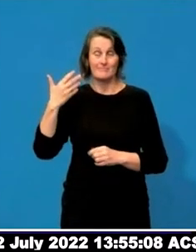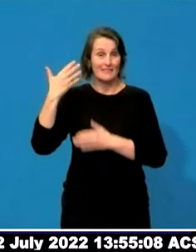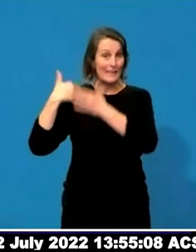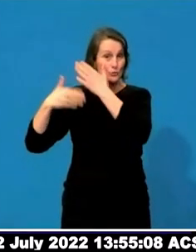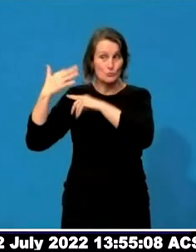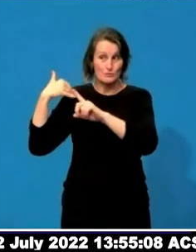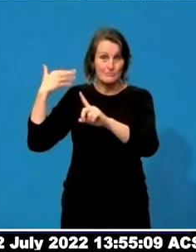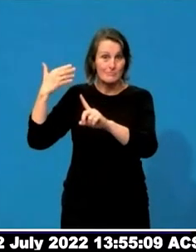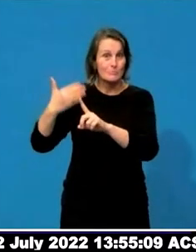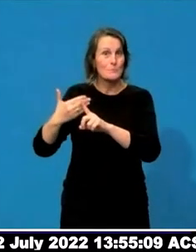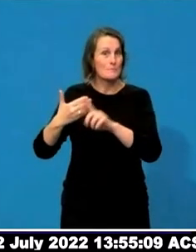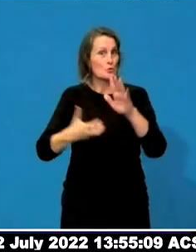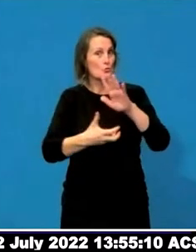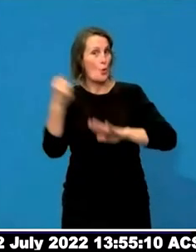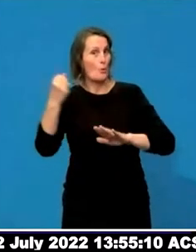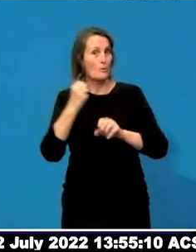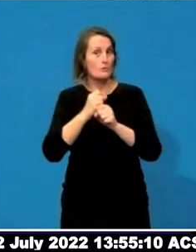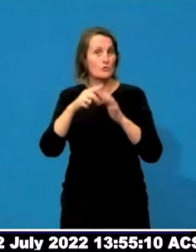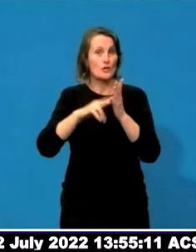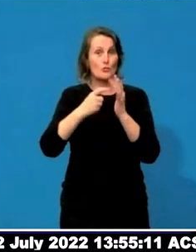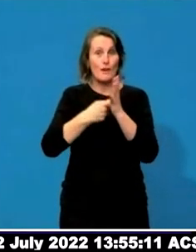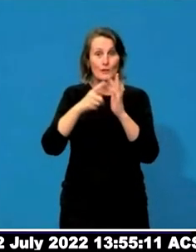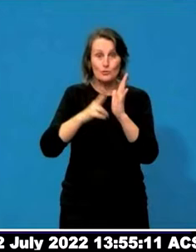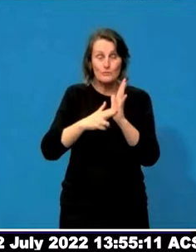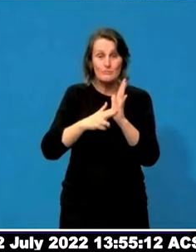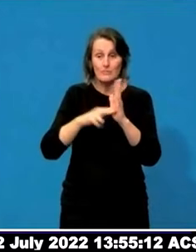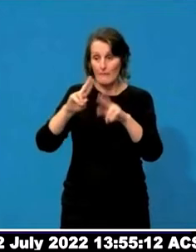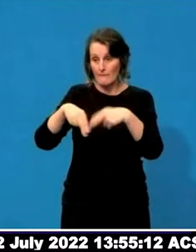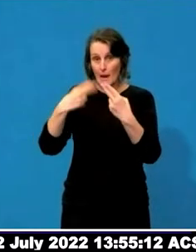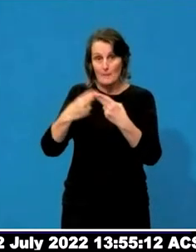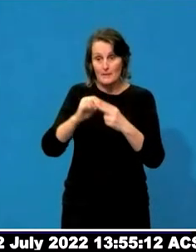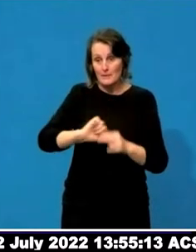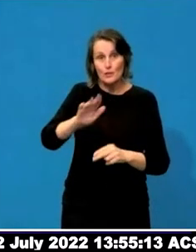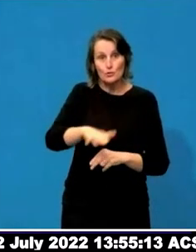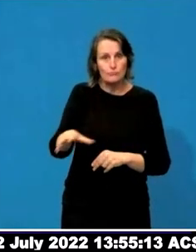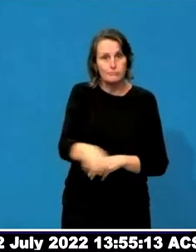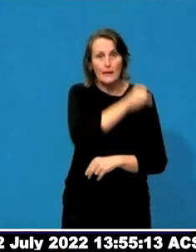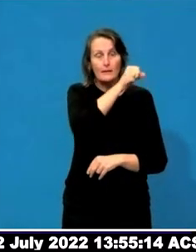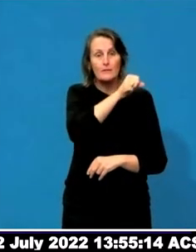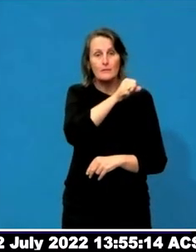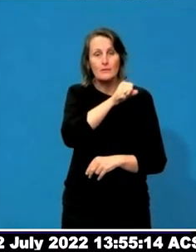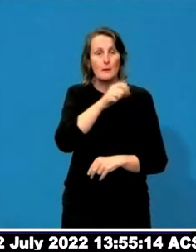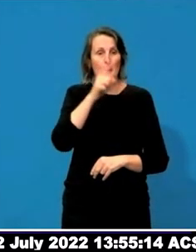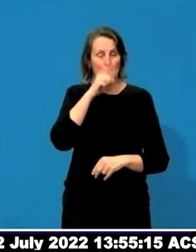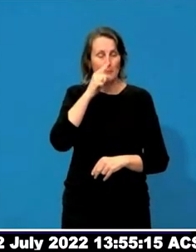the Stolen Generation, people have very negative experiences